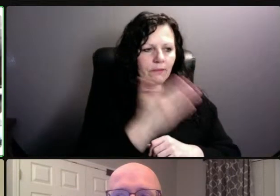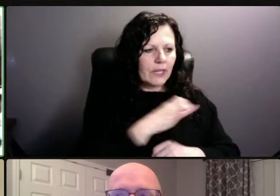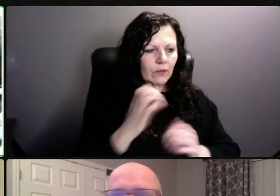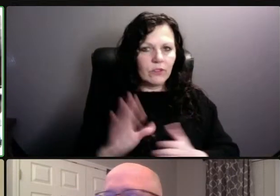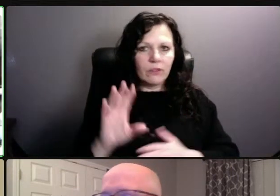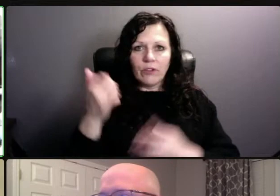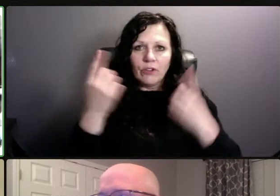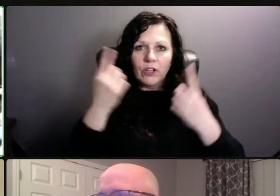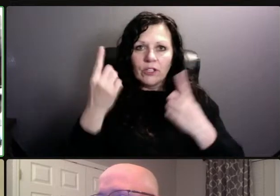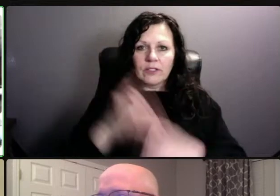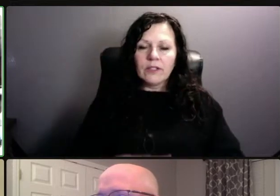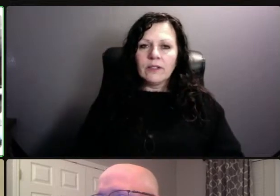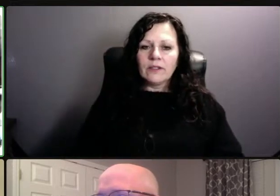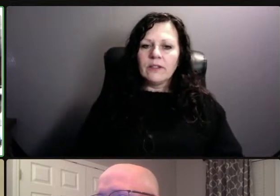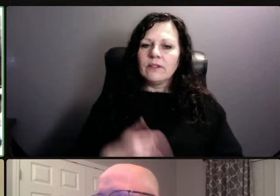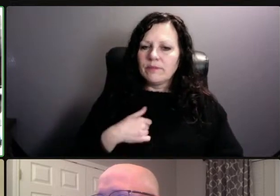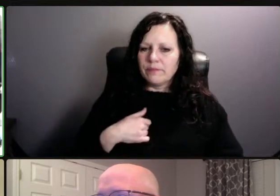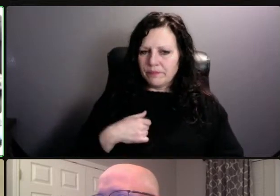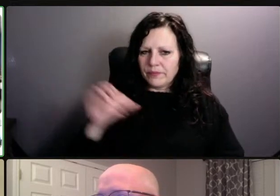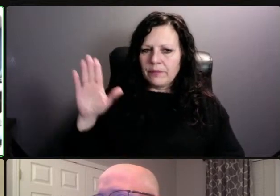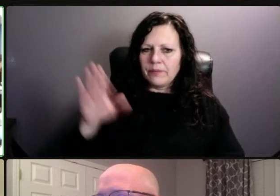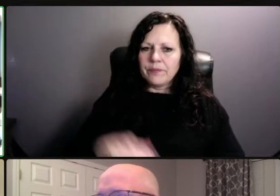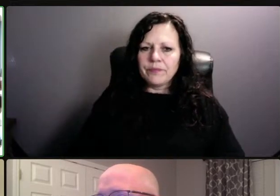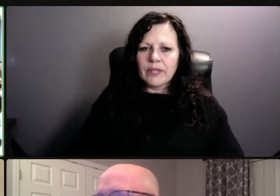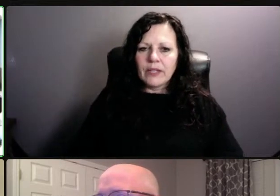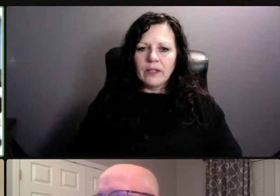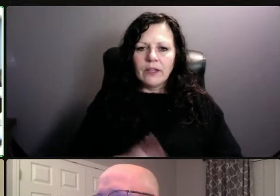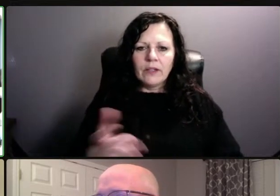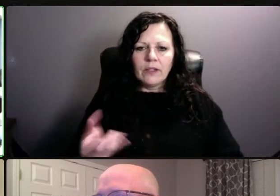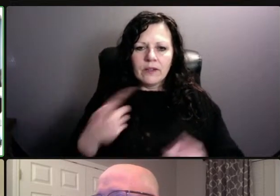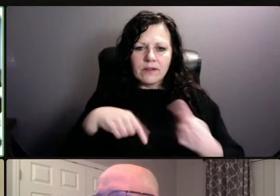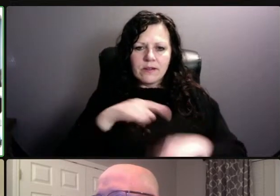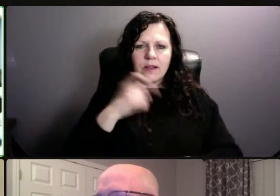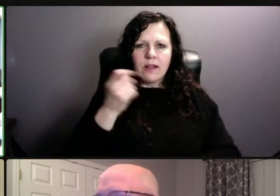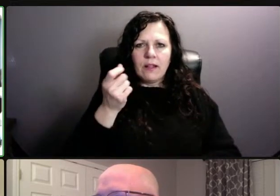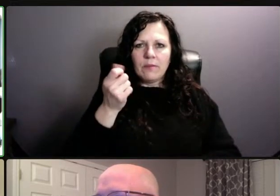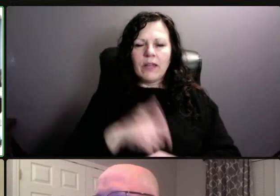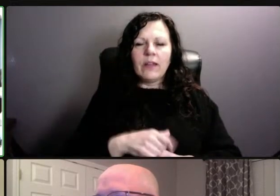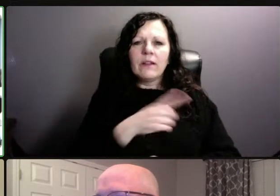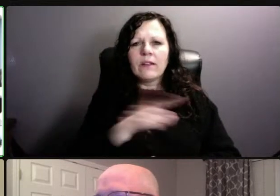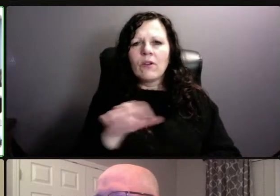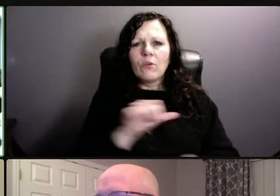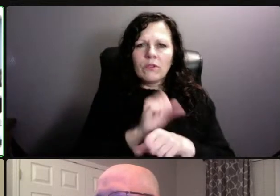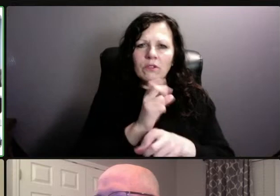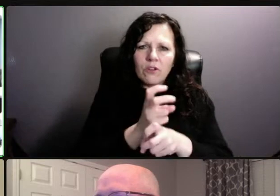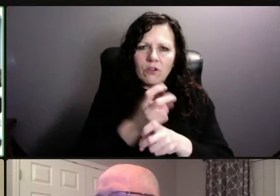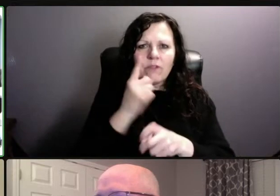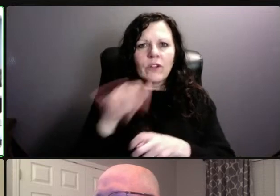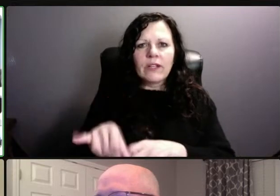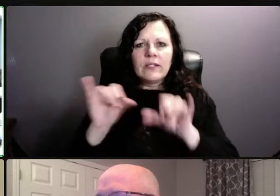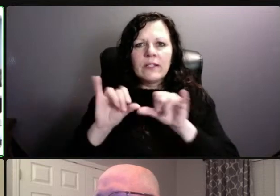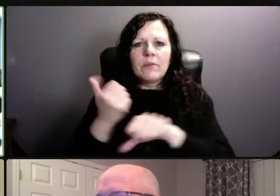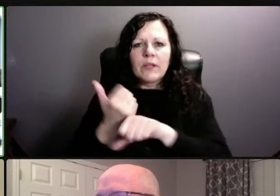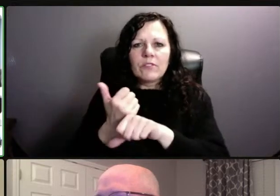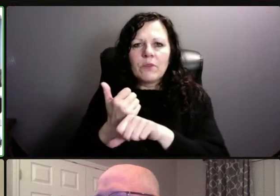I LIKE THAT. COUNCILOR.